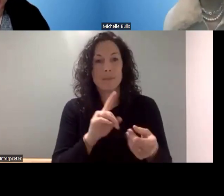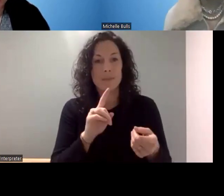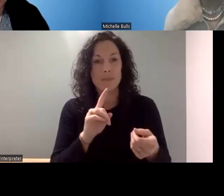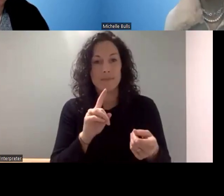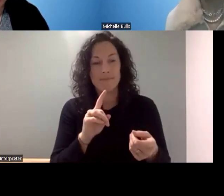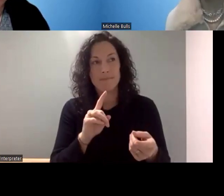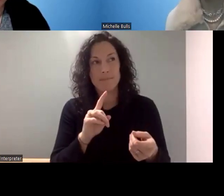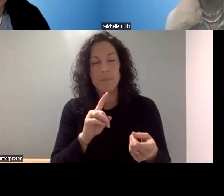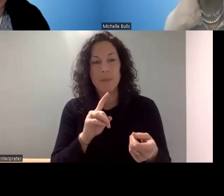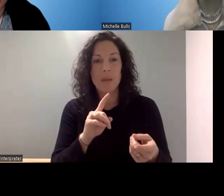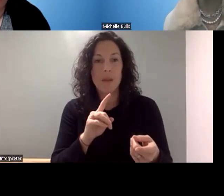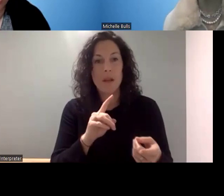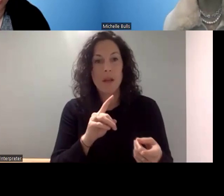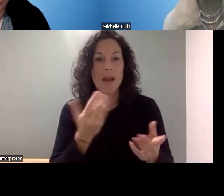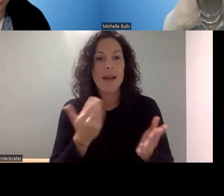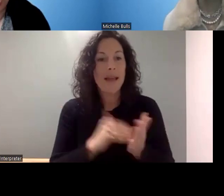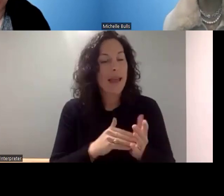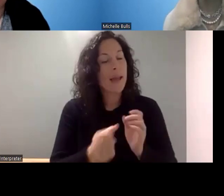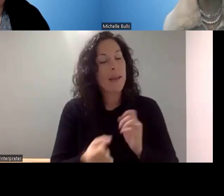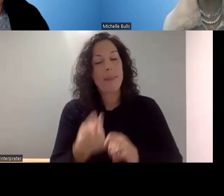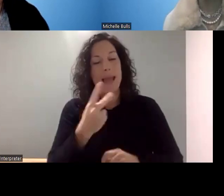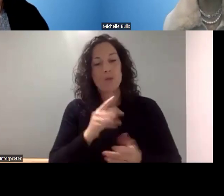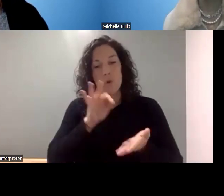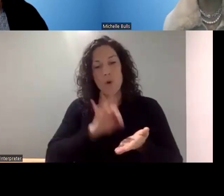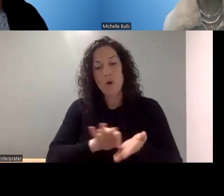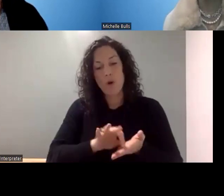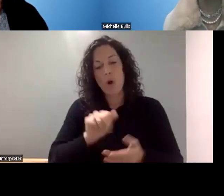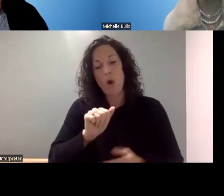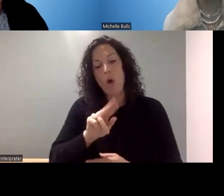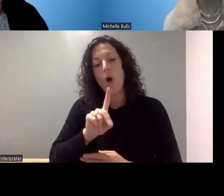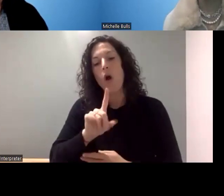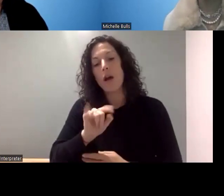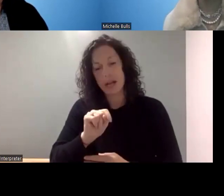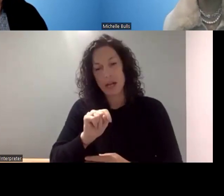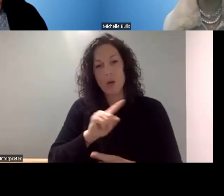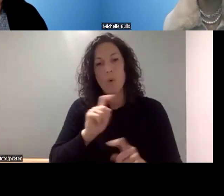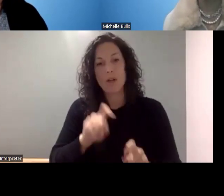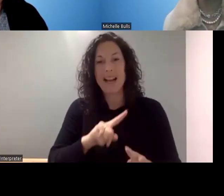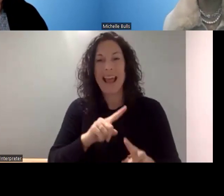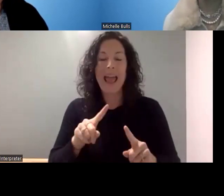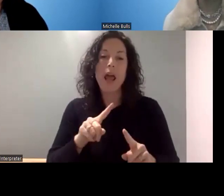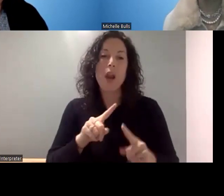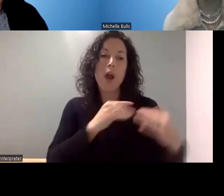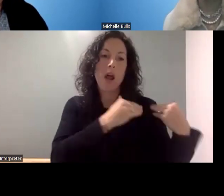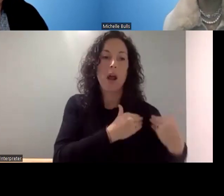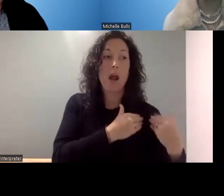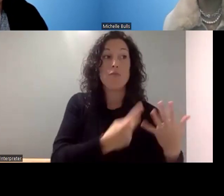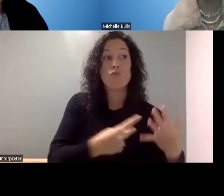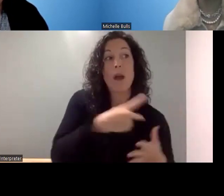again, back to the audit question and the responsibilities of a prime versus a subrecipient.